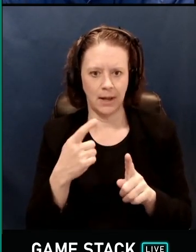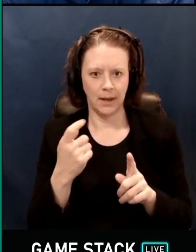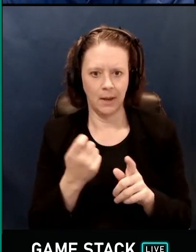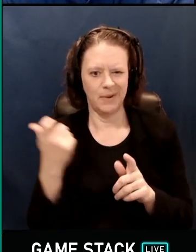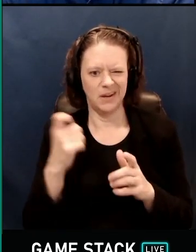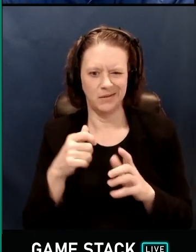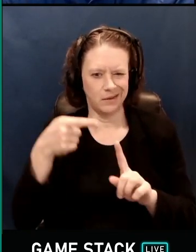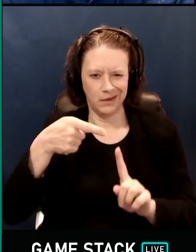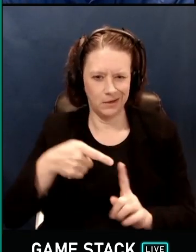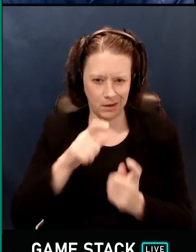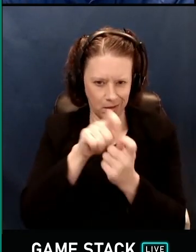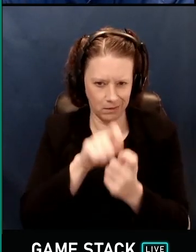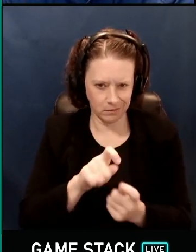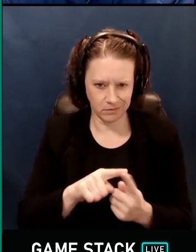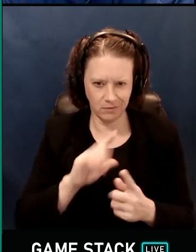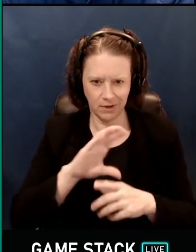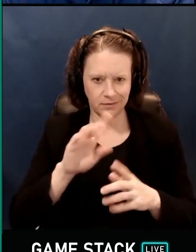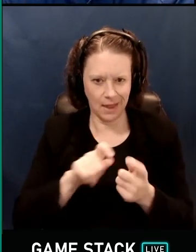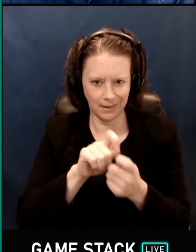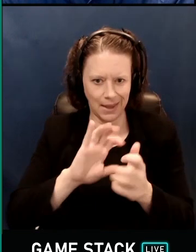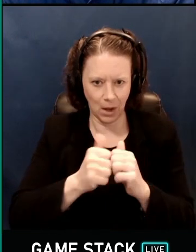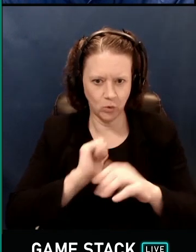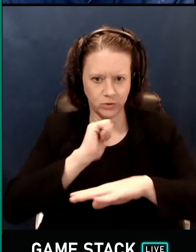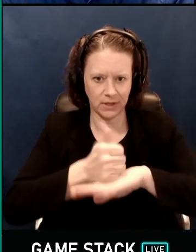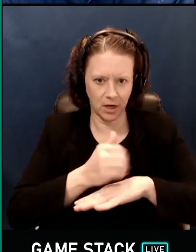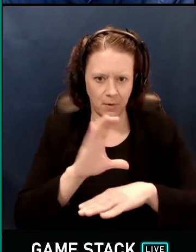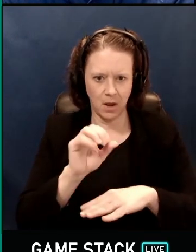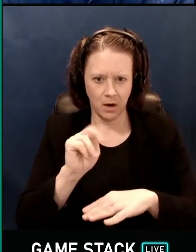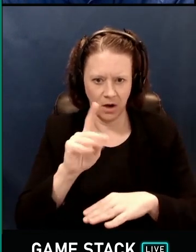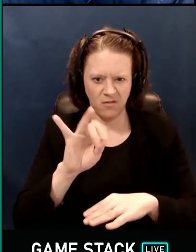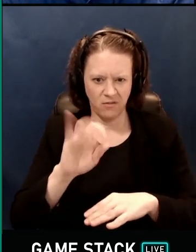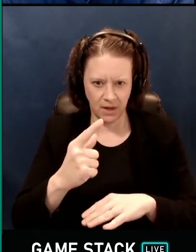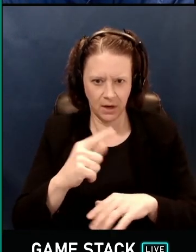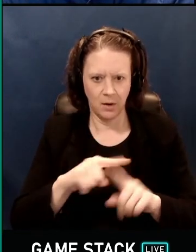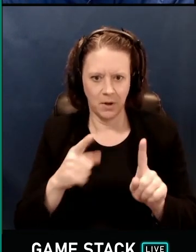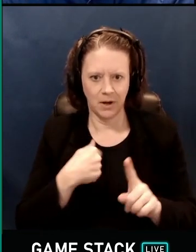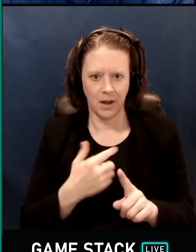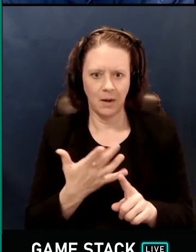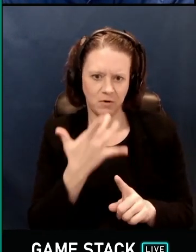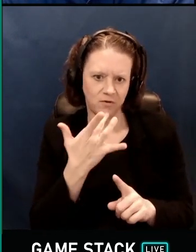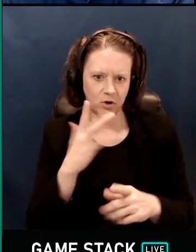and configuration, but I later share an article to cover it.